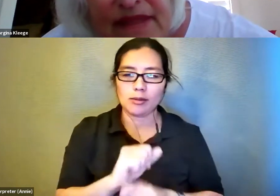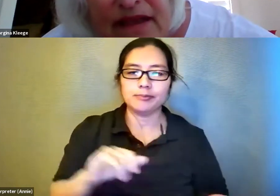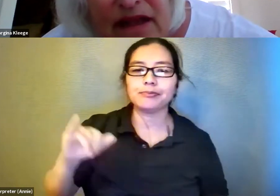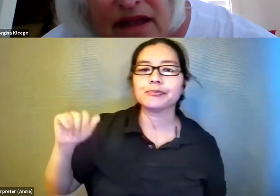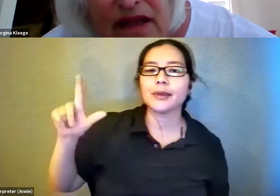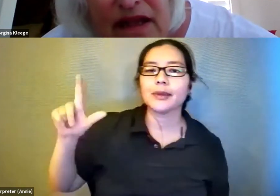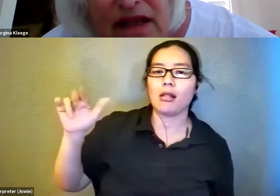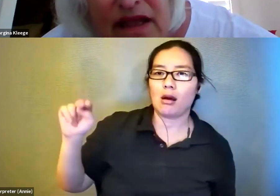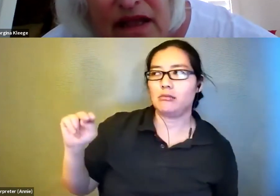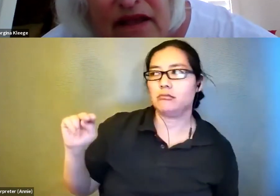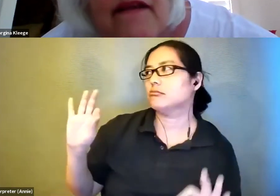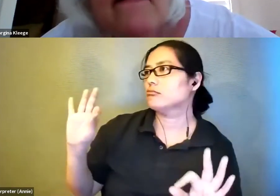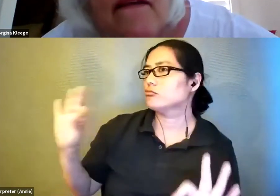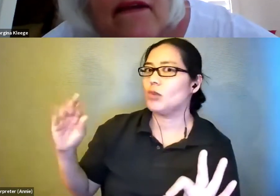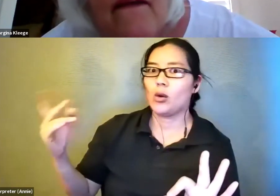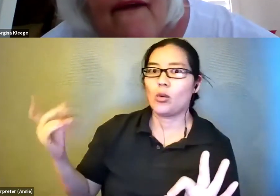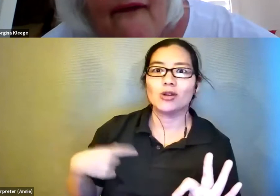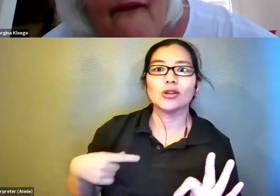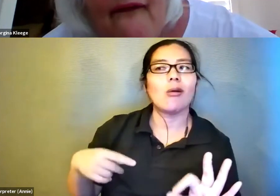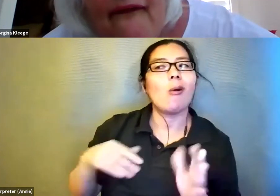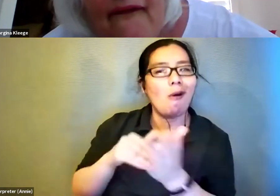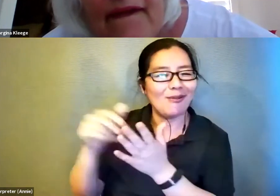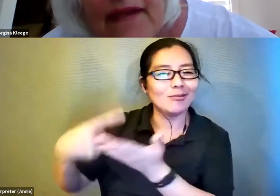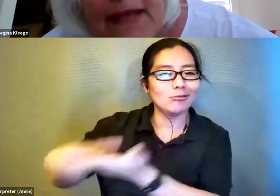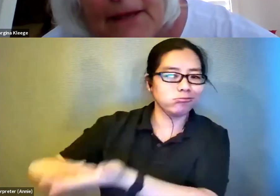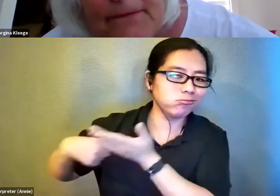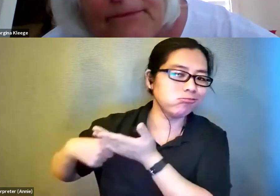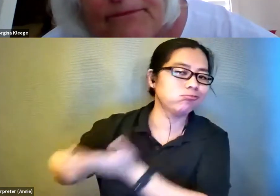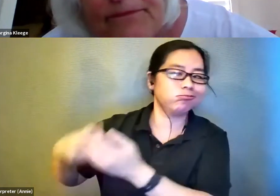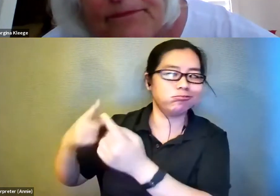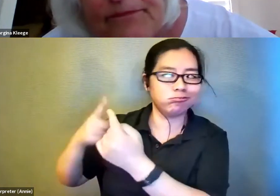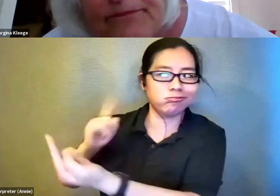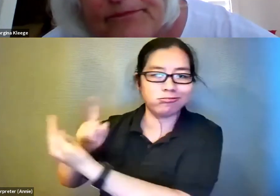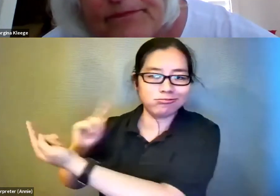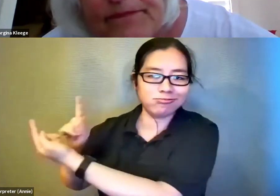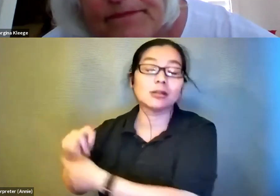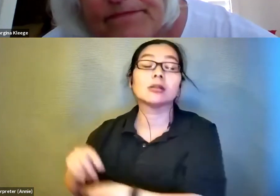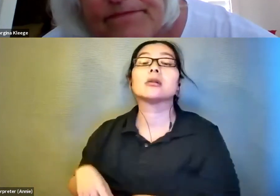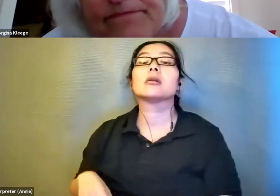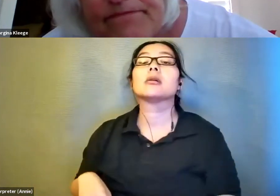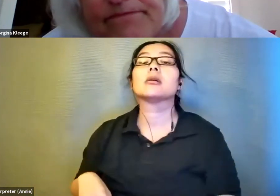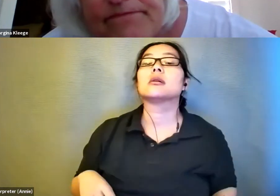very debated one. If somebody reads the available bibliography